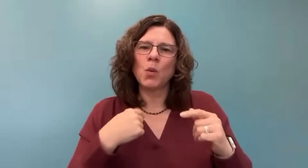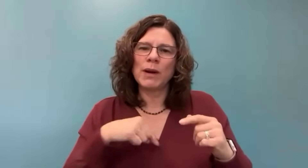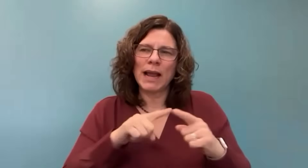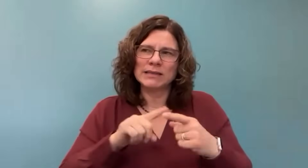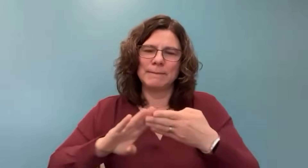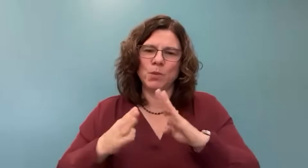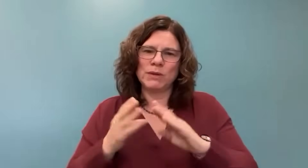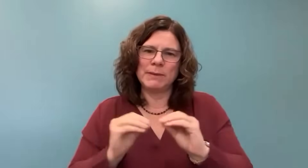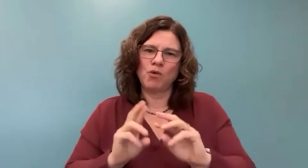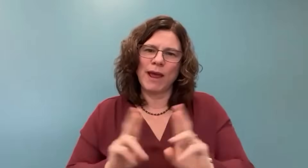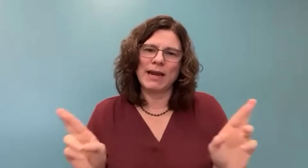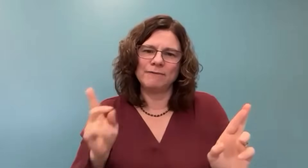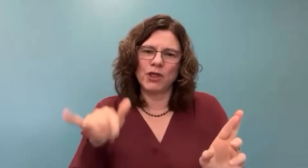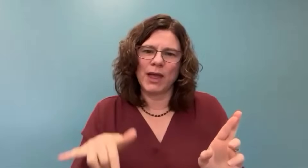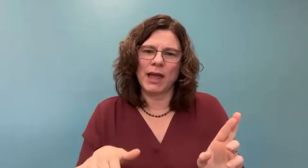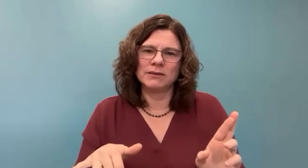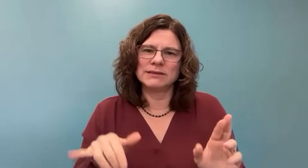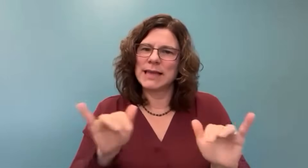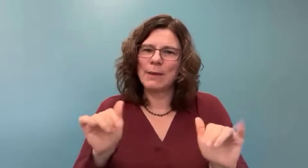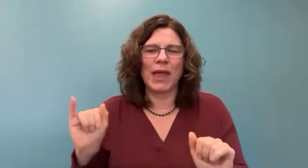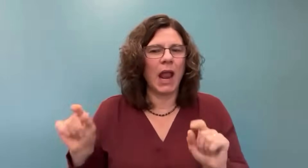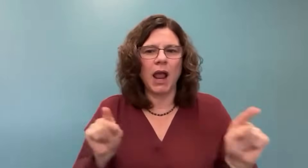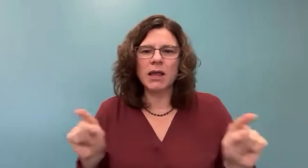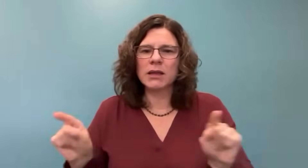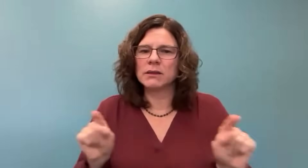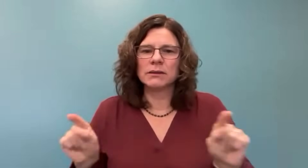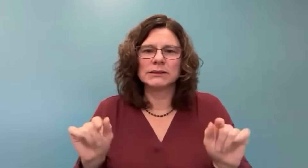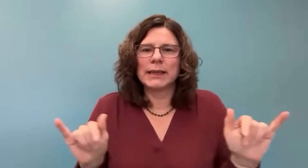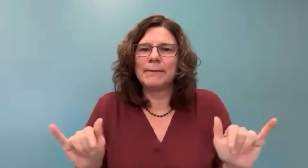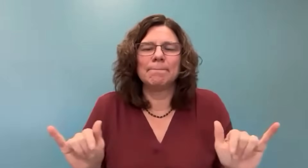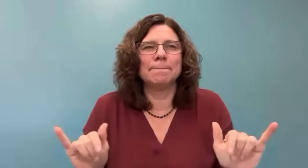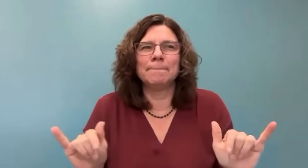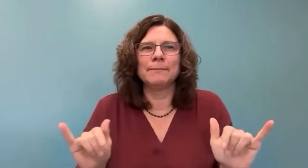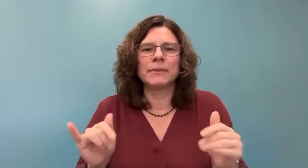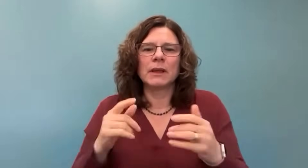we as a community have to be ready for that. It’s the same thing with AI.